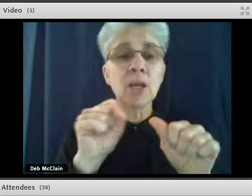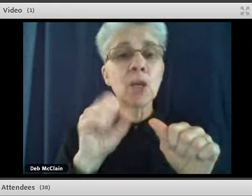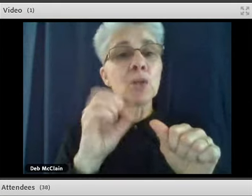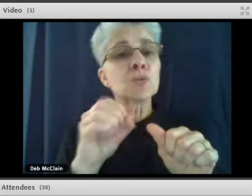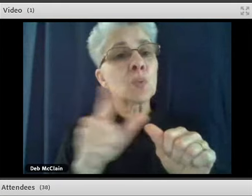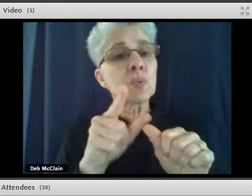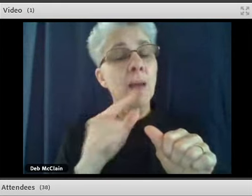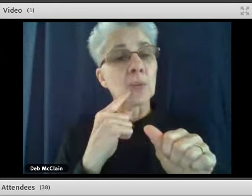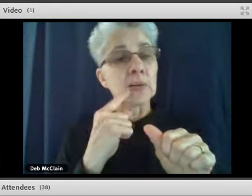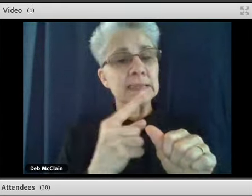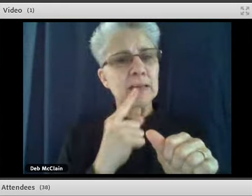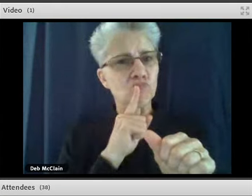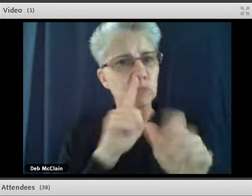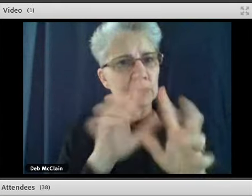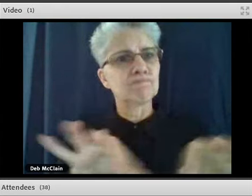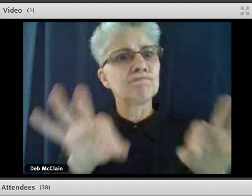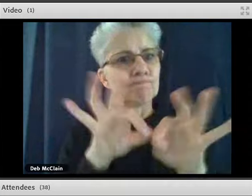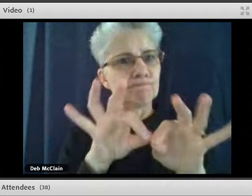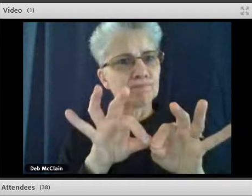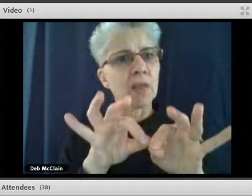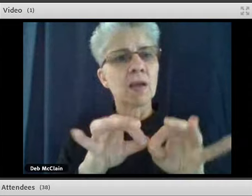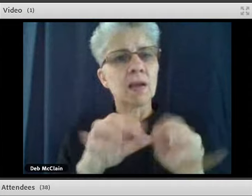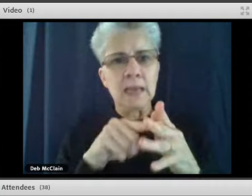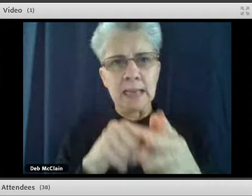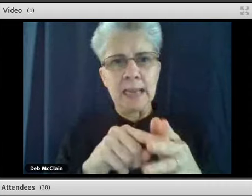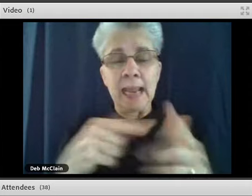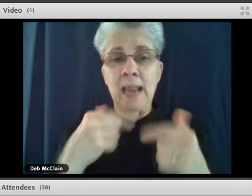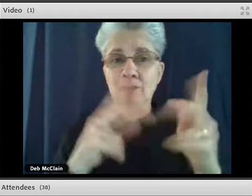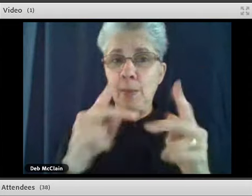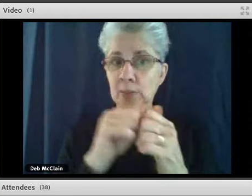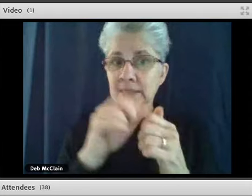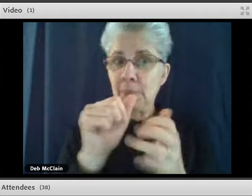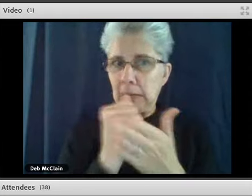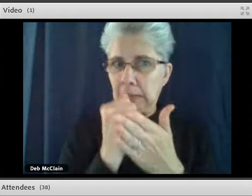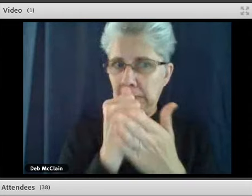And so, libraries can play, of course, a catalytic role in the lives of people with disabilities